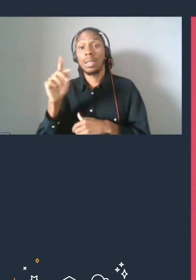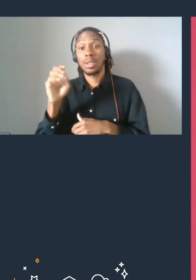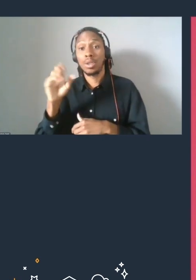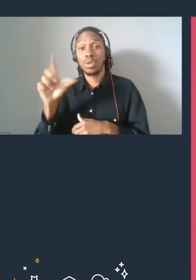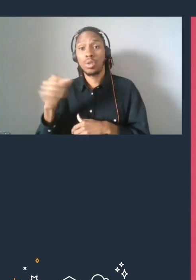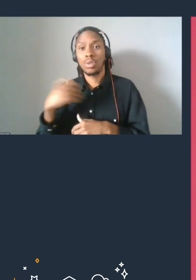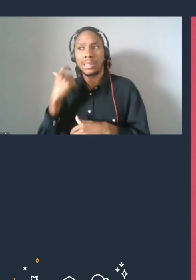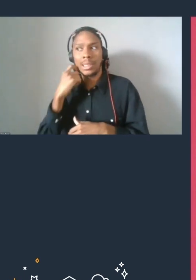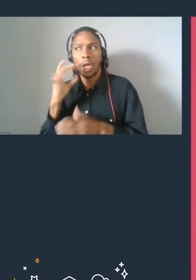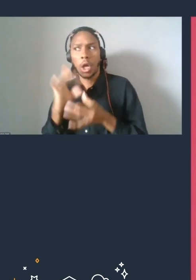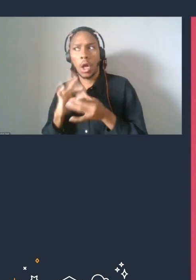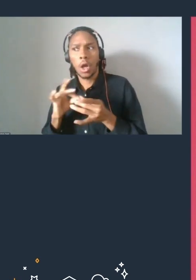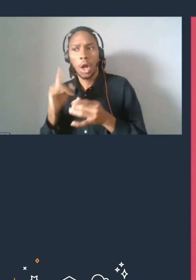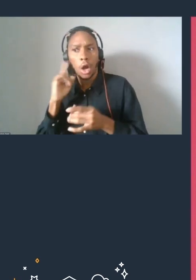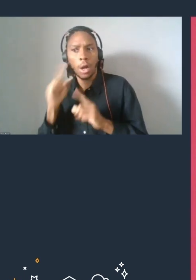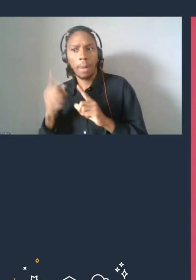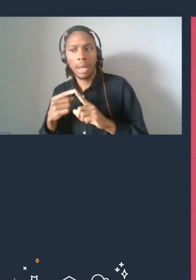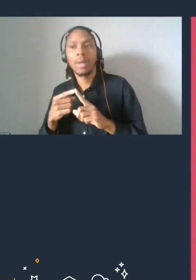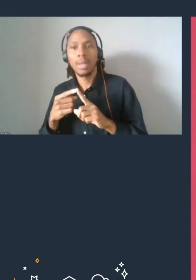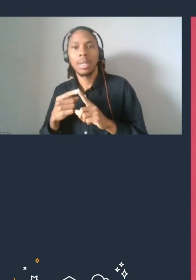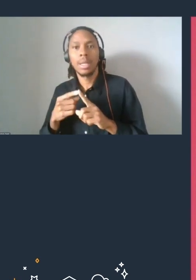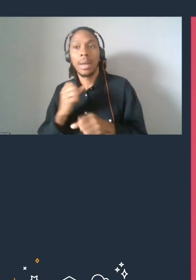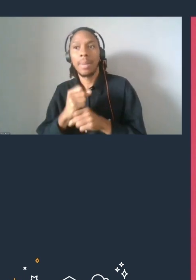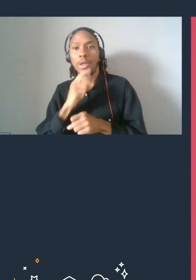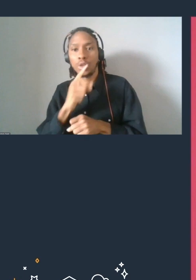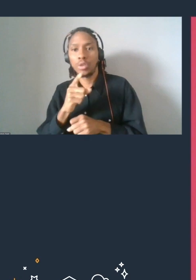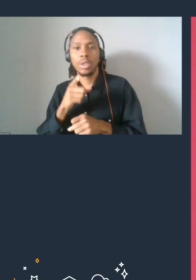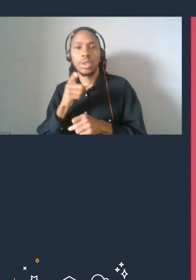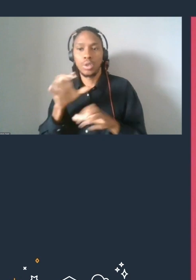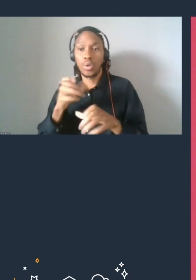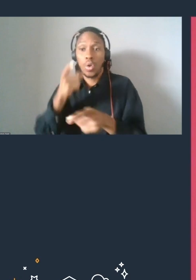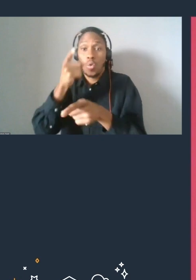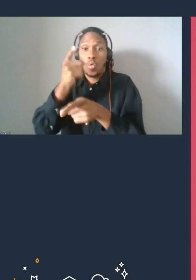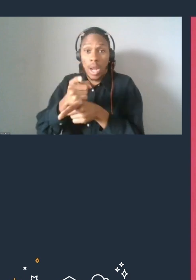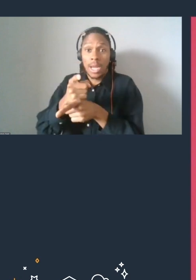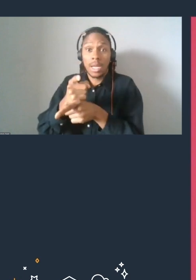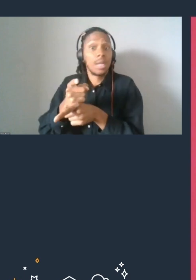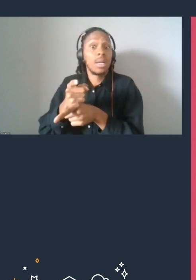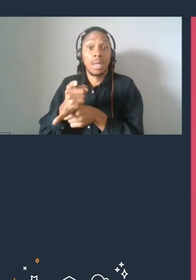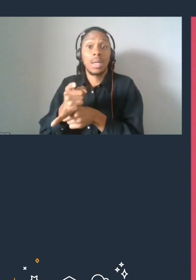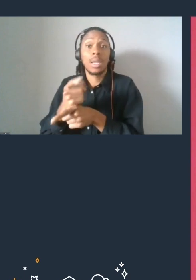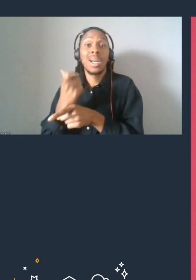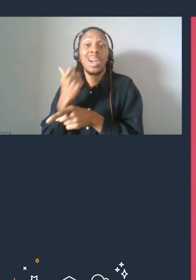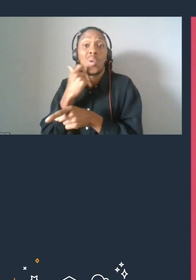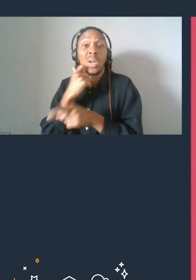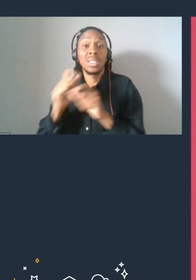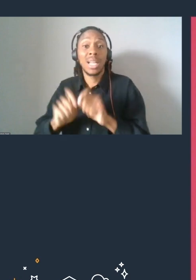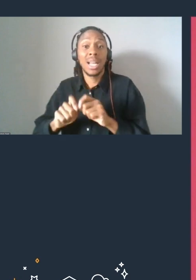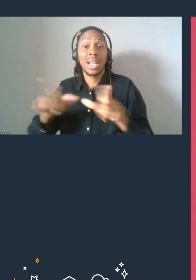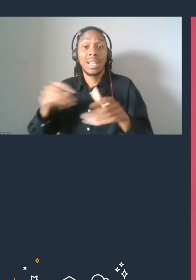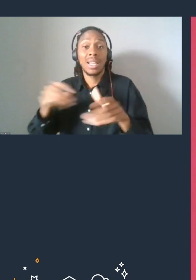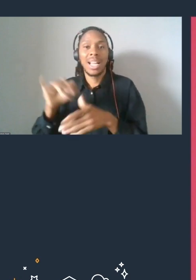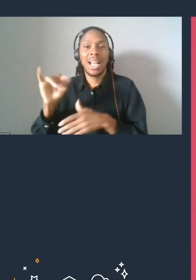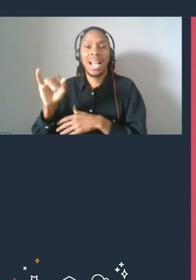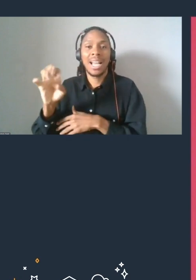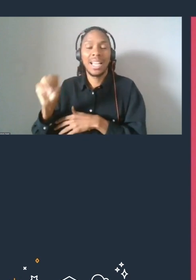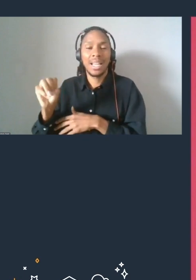that helps you be sure that you're gonna get this right, recent launches in IAM, Access Analyzer,